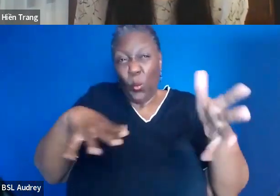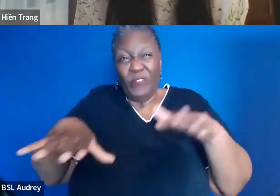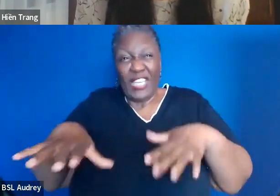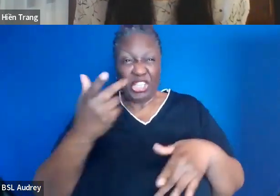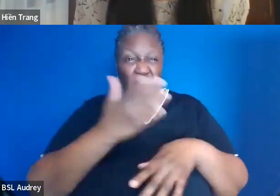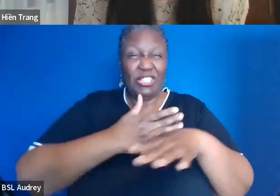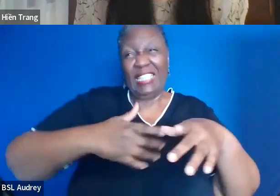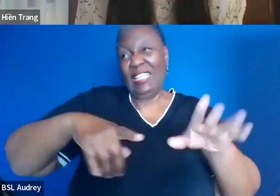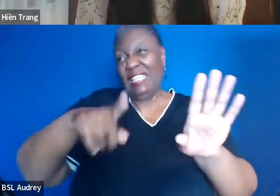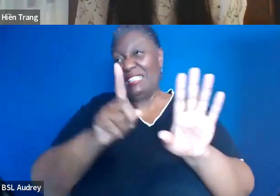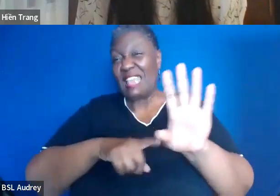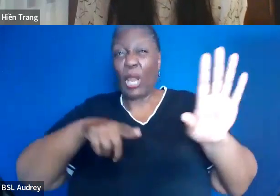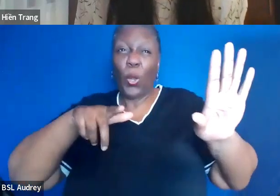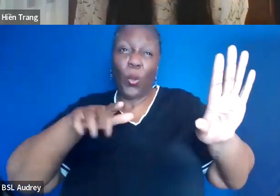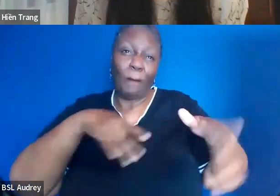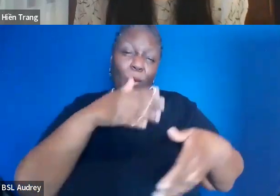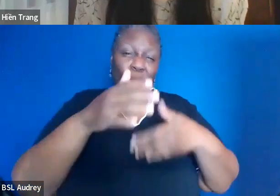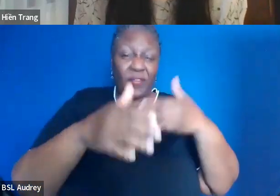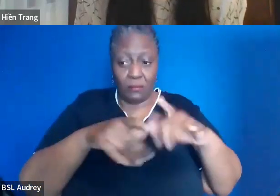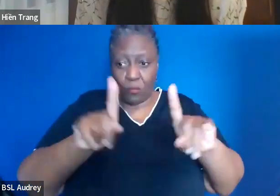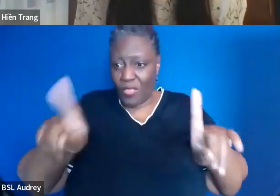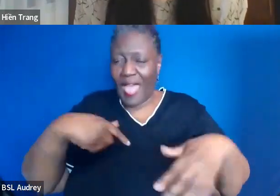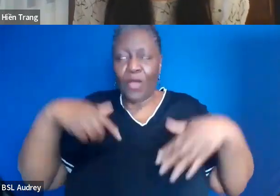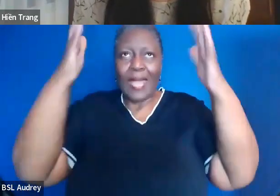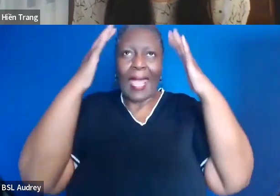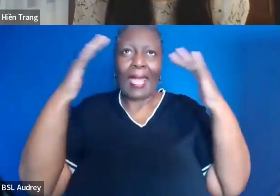something faceless, with neither wavy hair nor eyeliner,